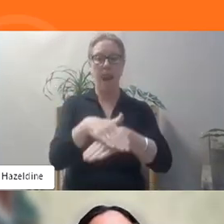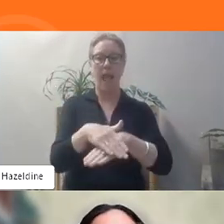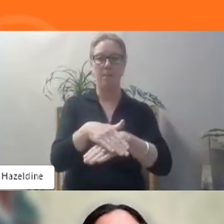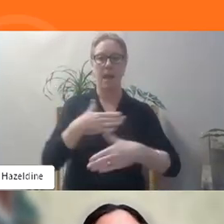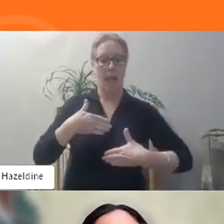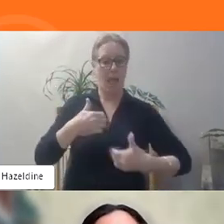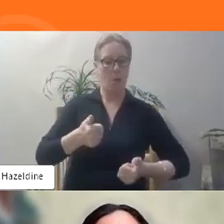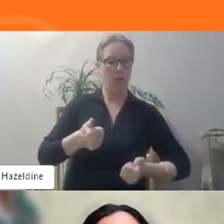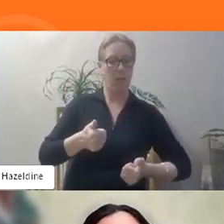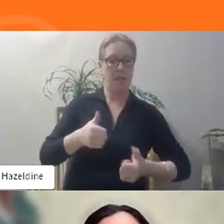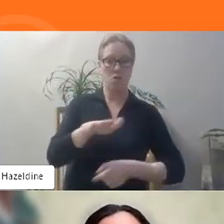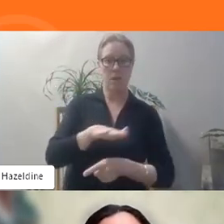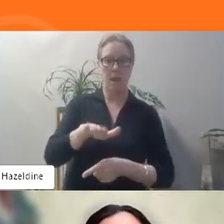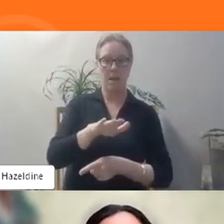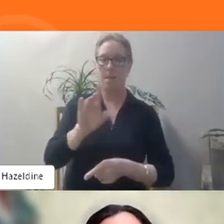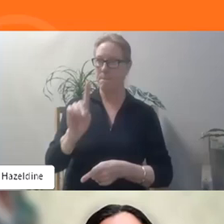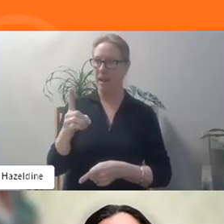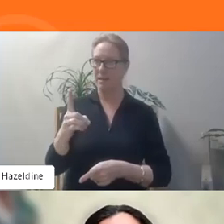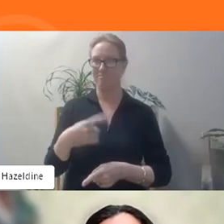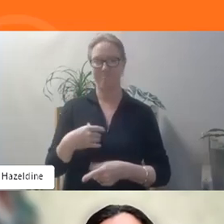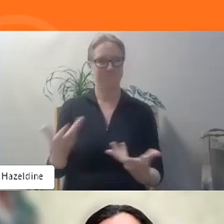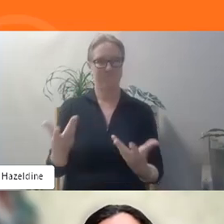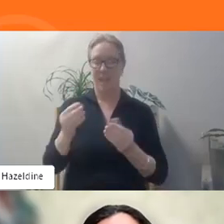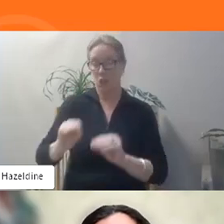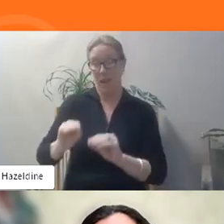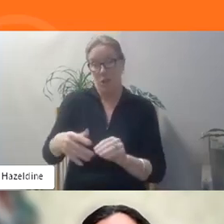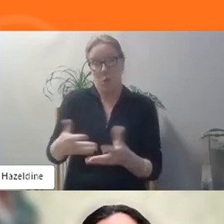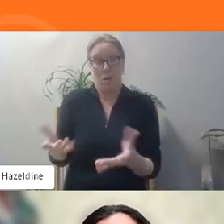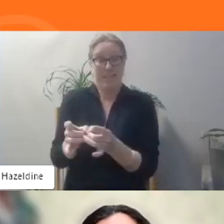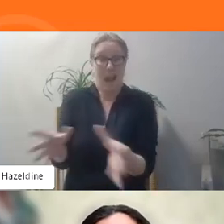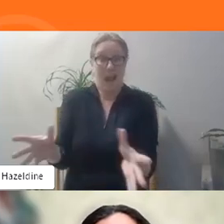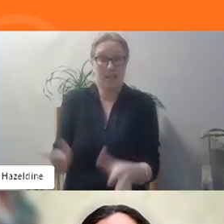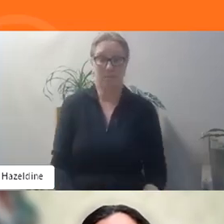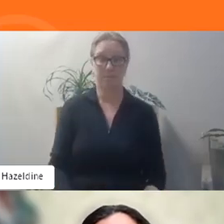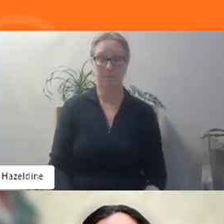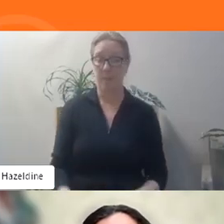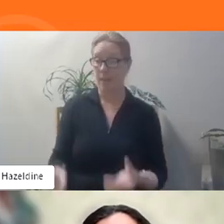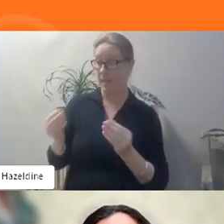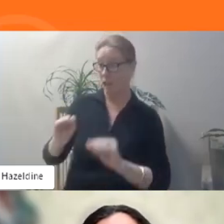but the seeds are sown in education. The education hub's recent research